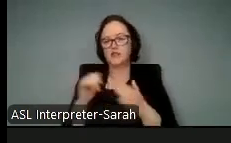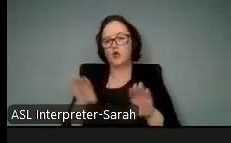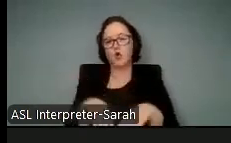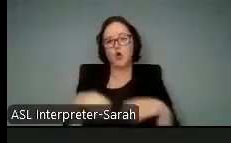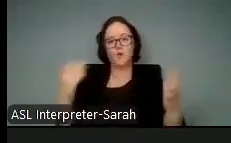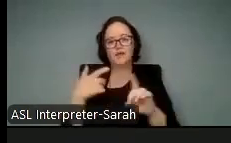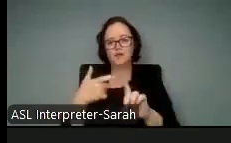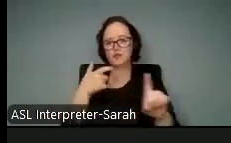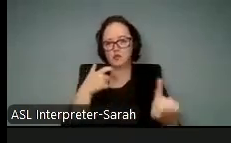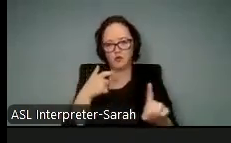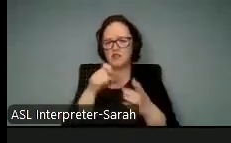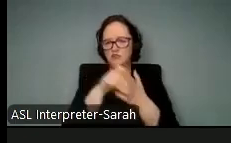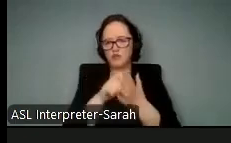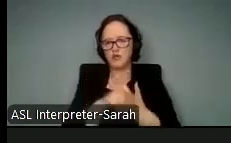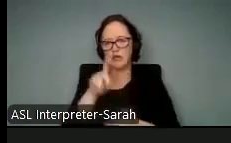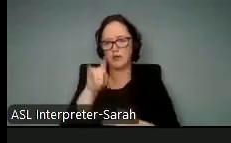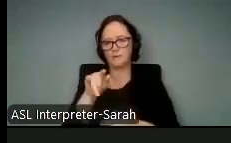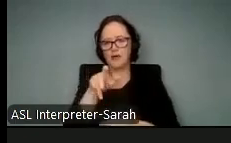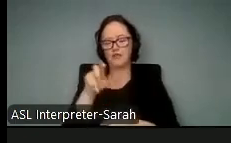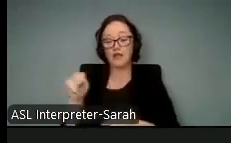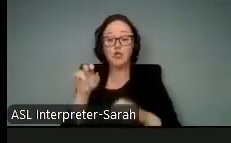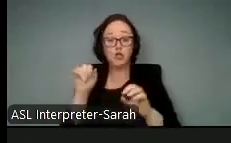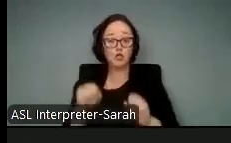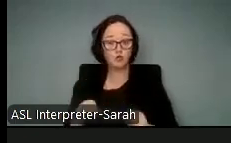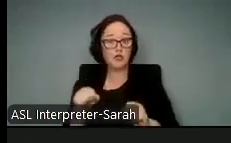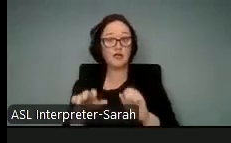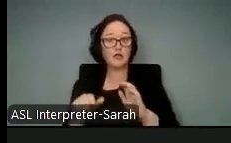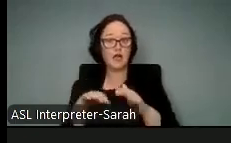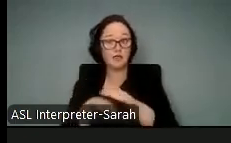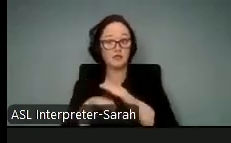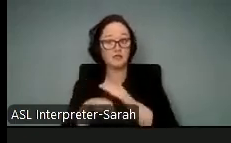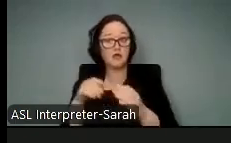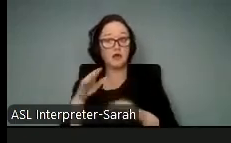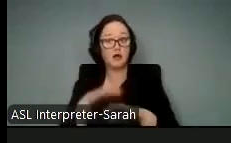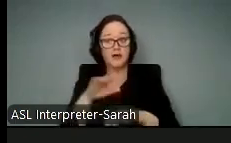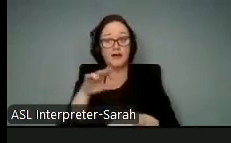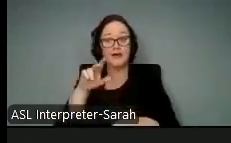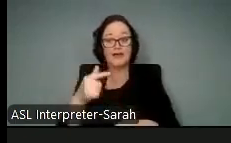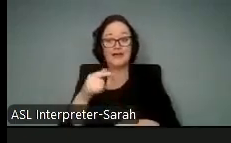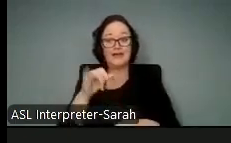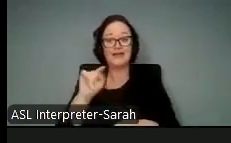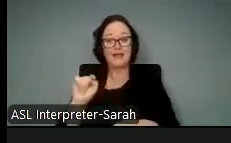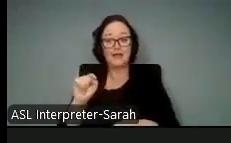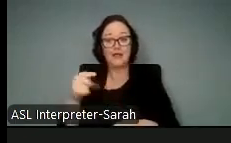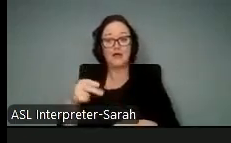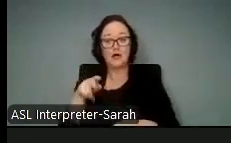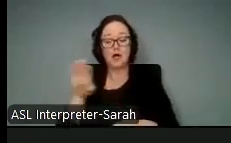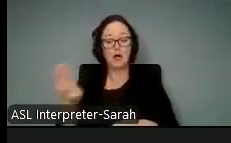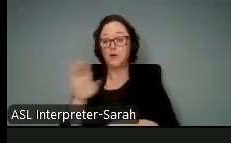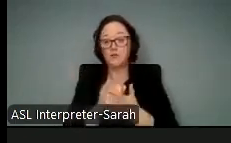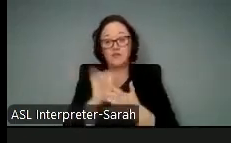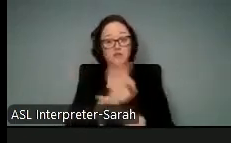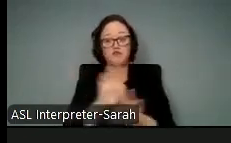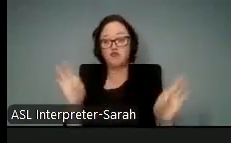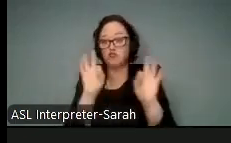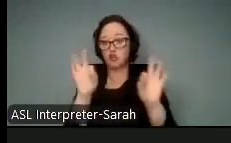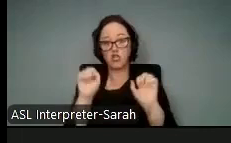It's available on GitHub. You can even contribute to it if you want to. It's free and available to use for everyone, it is industry standard,